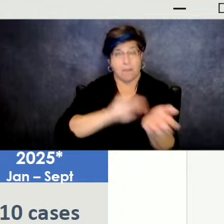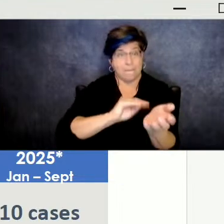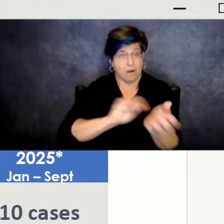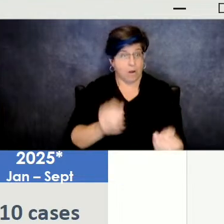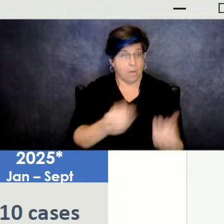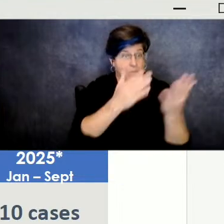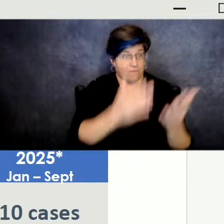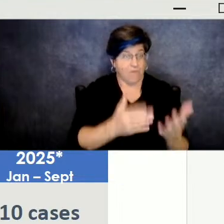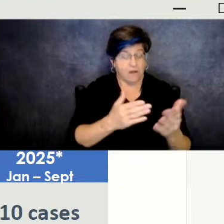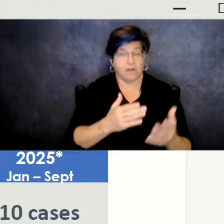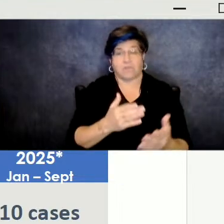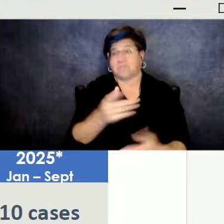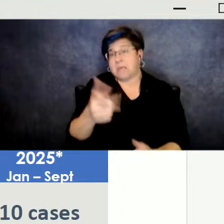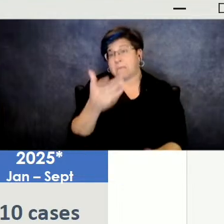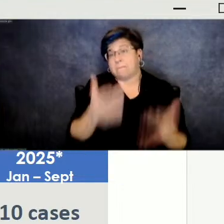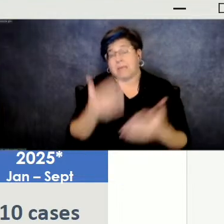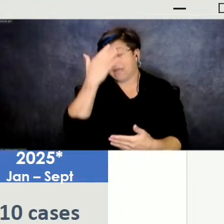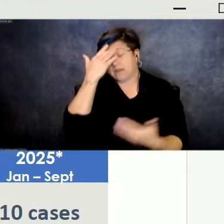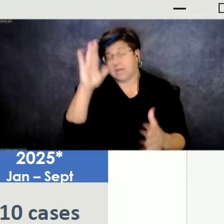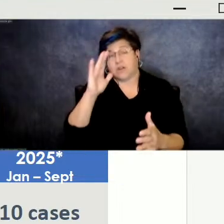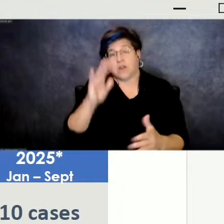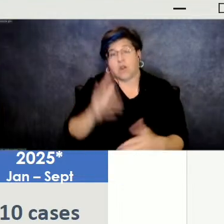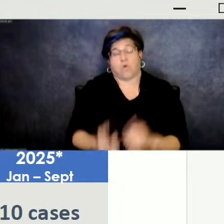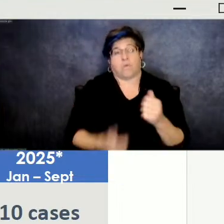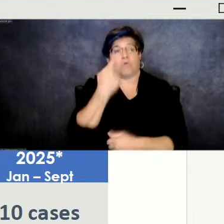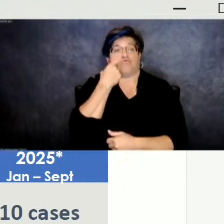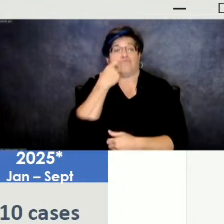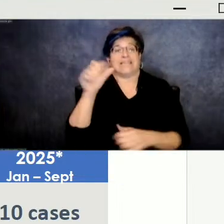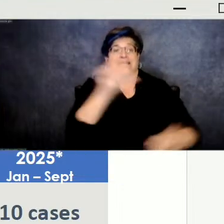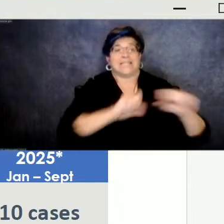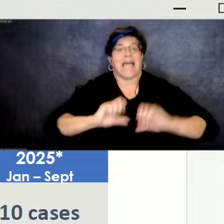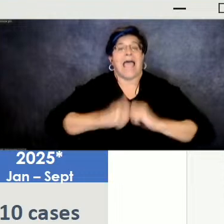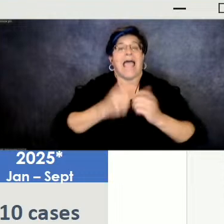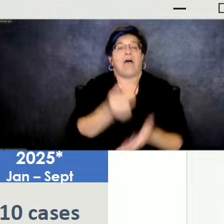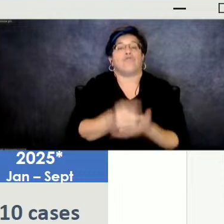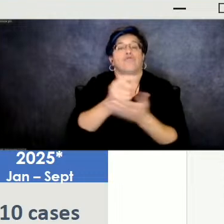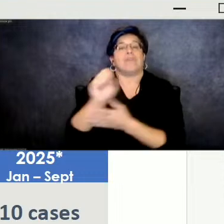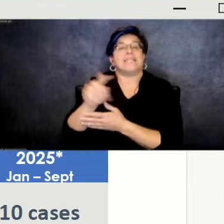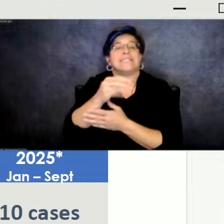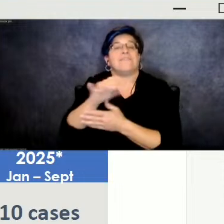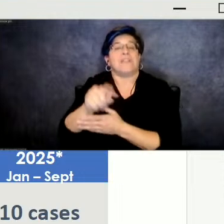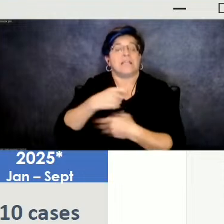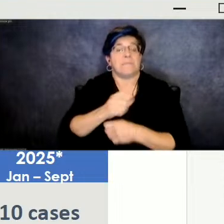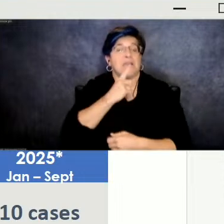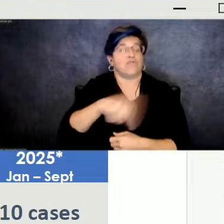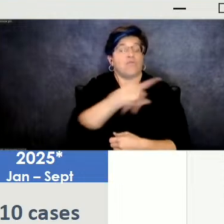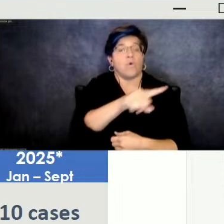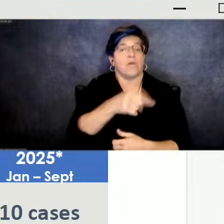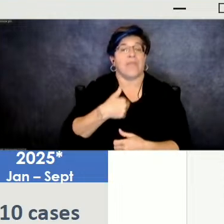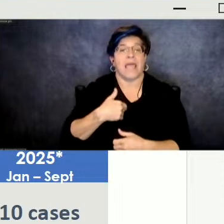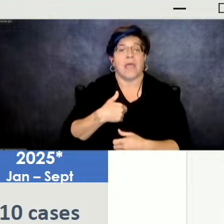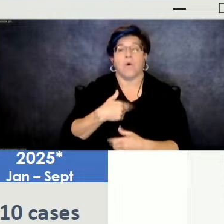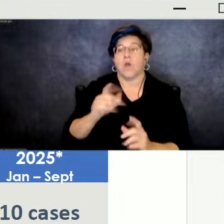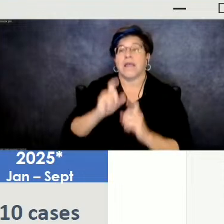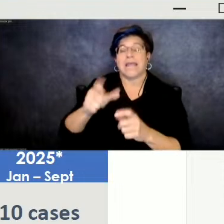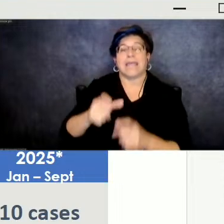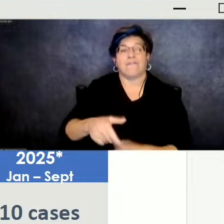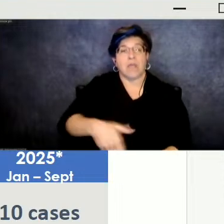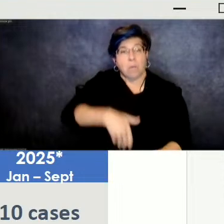YEARS AGO TO EDUCATE PROVIDERS WHO MAY NOT HAVE BEEN UP TO